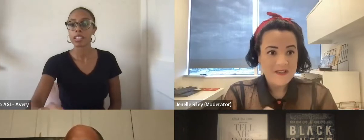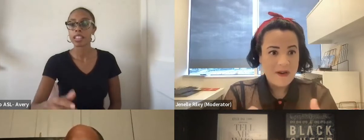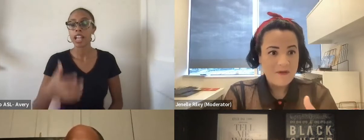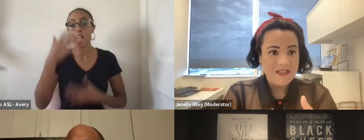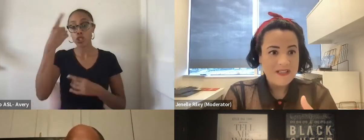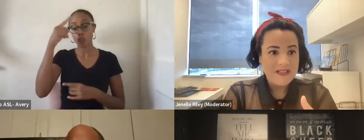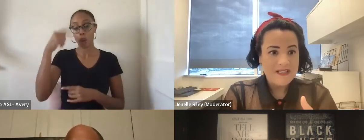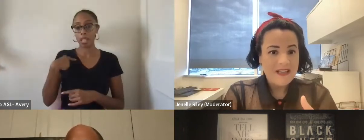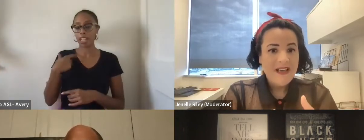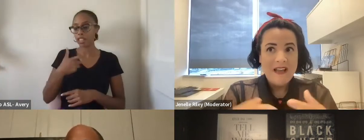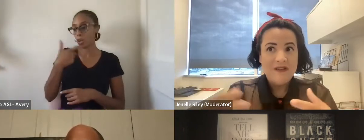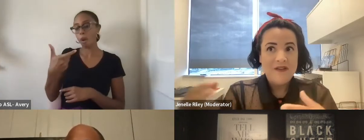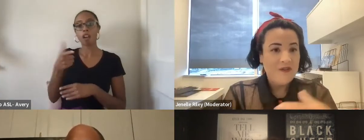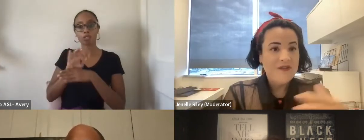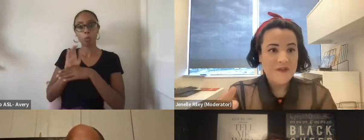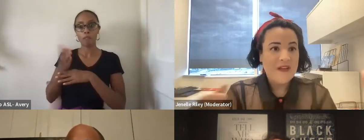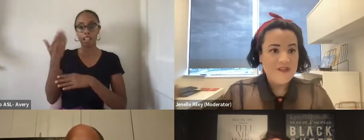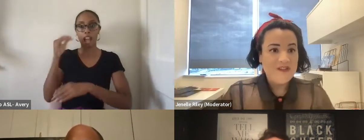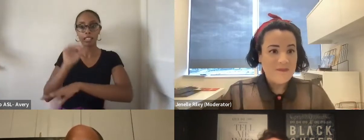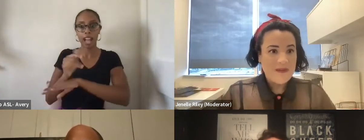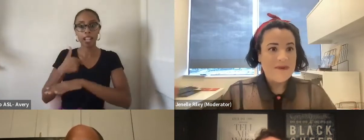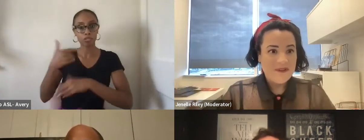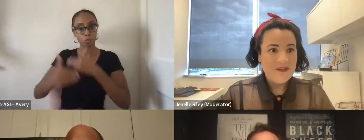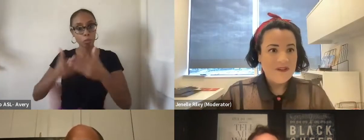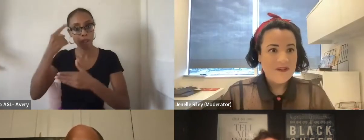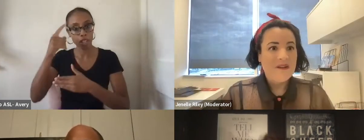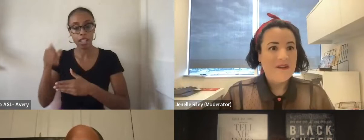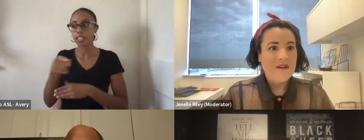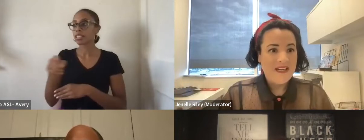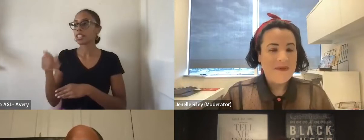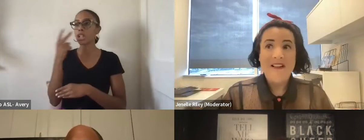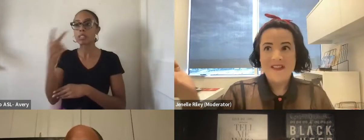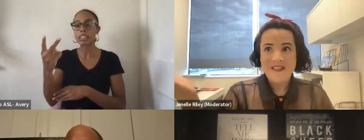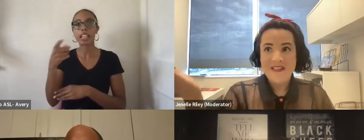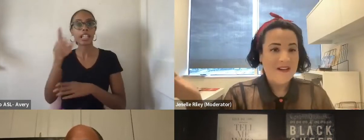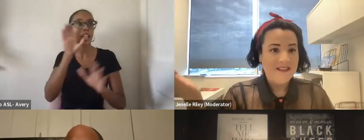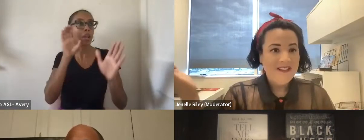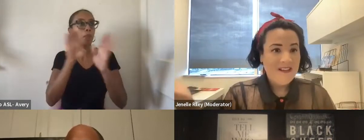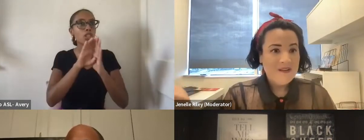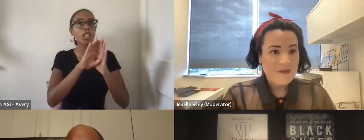this and you do see images of people around Buckingham Palace, and so see them on-screens today, it